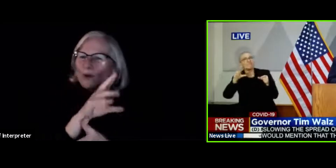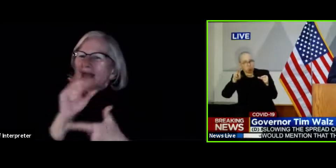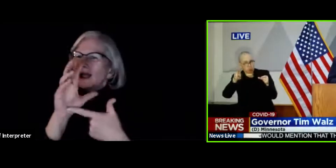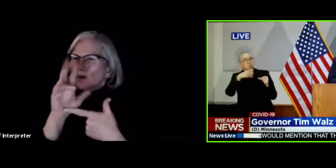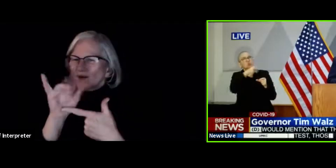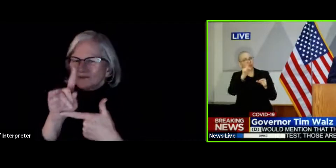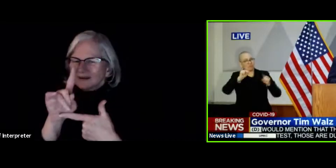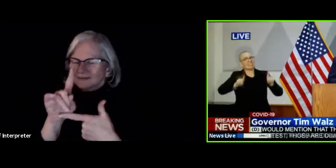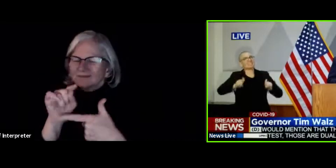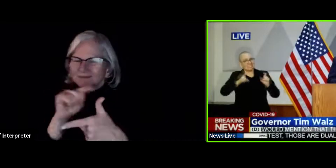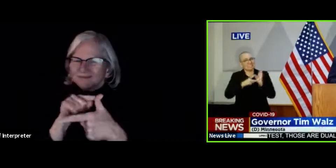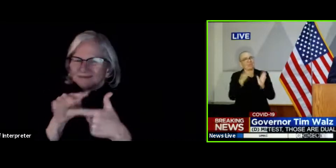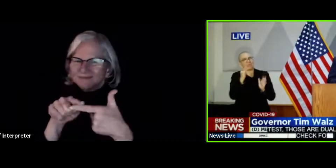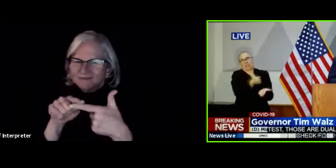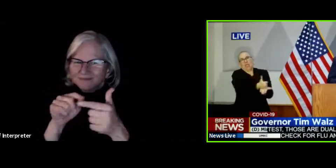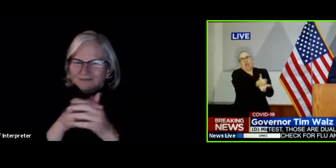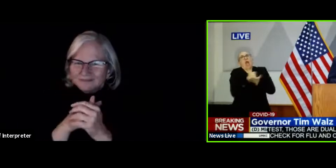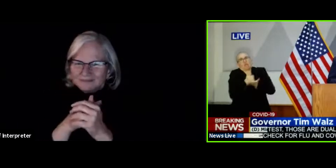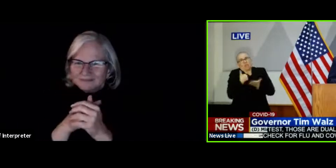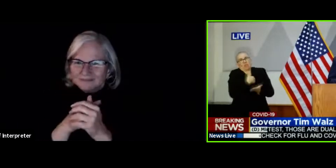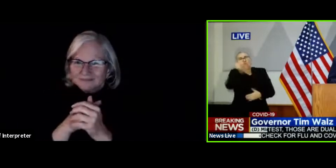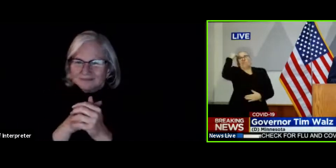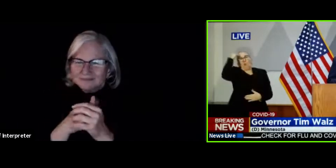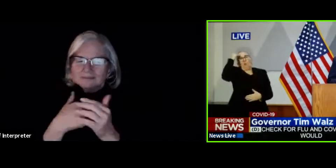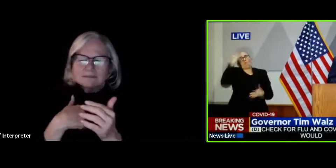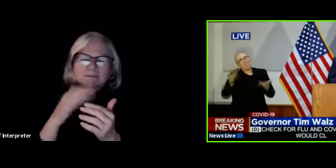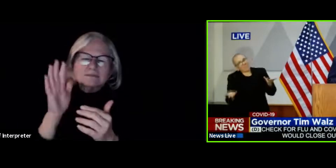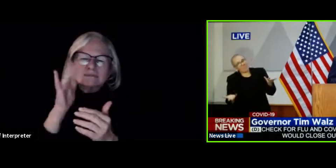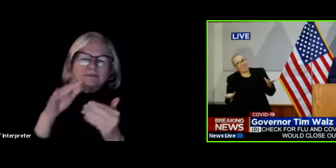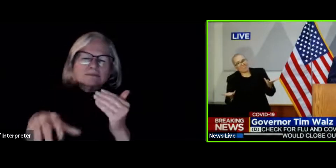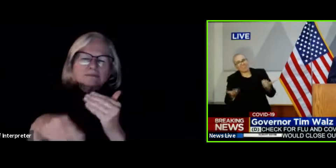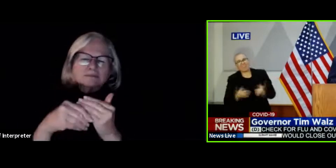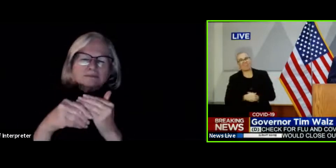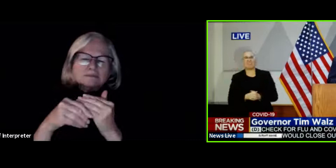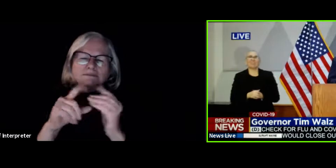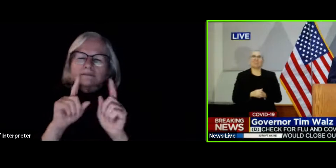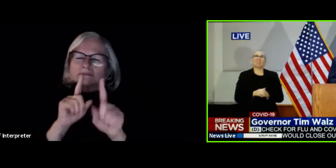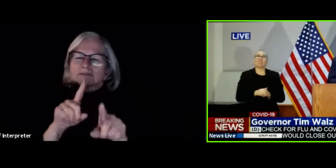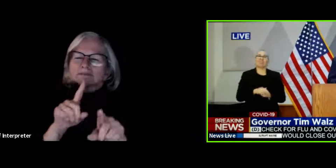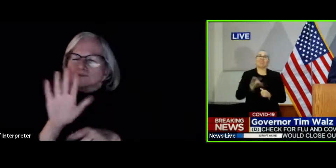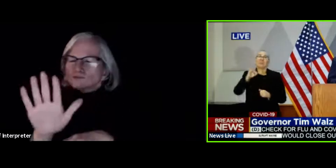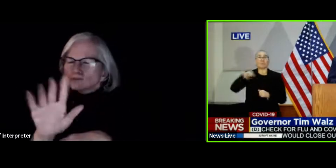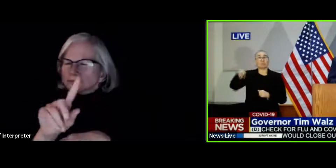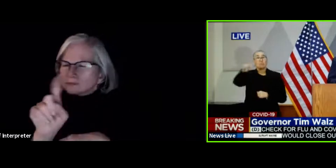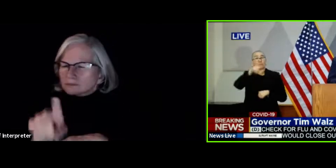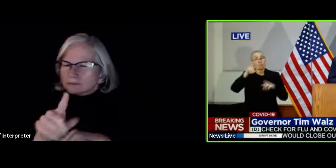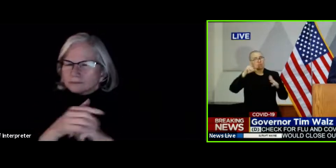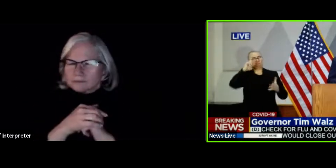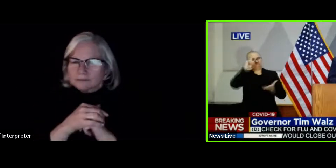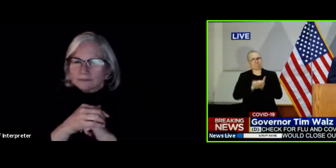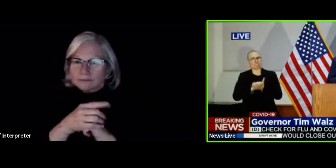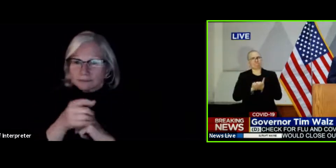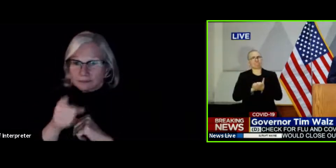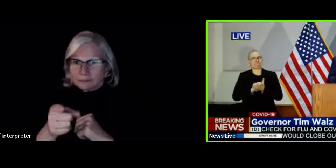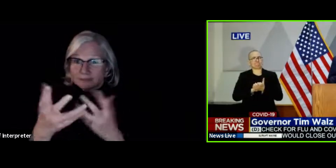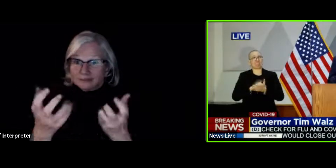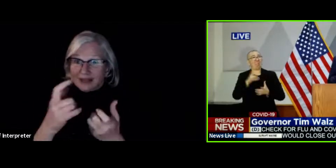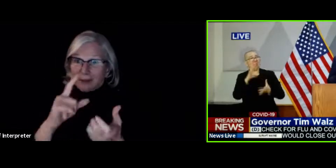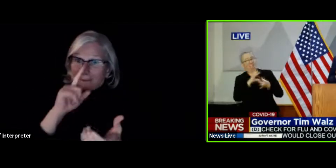DO THINK IT BUILDS THAT BROADER QUESTION, IF YOU'RE ABLE TO BELIEVE SOME OF THESE OUTLANDISH QUESTIONS, IN